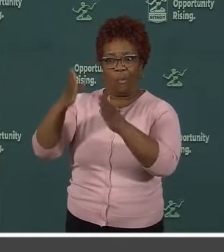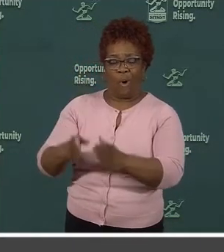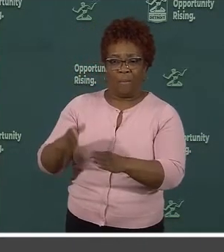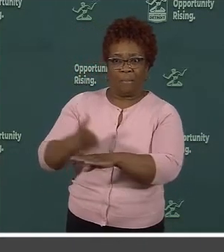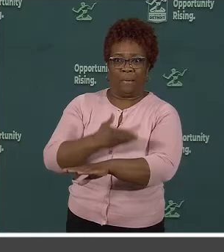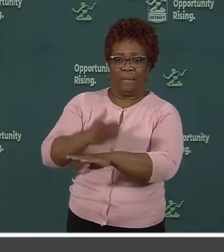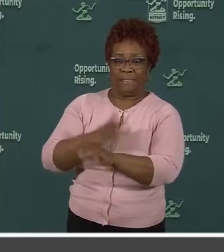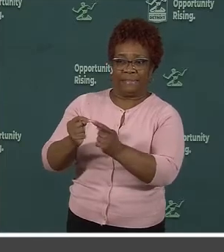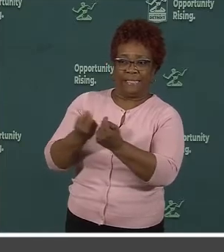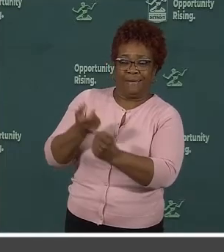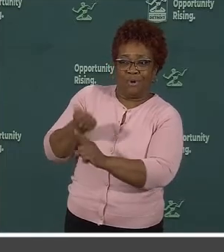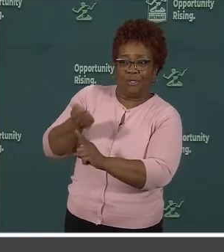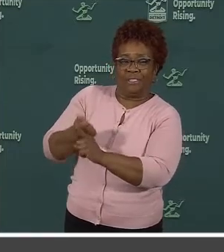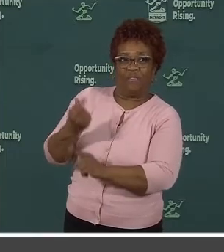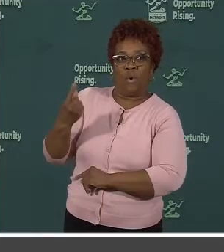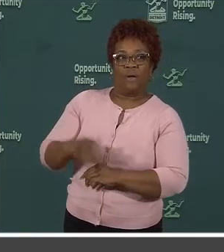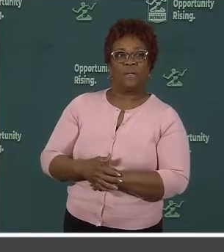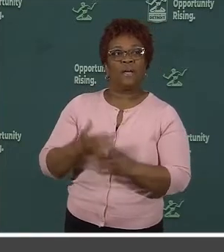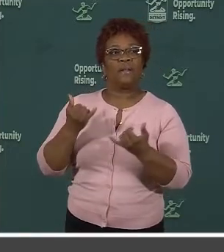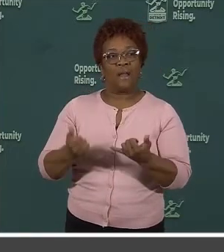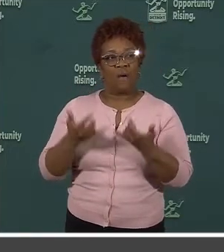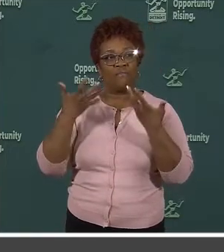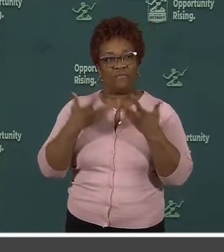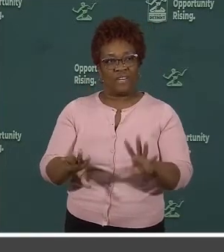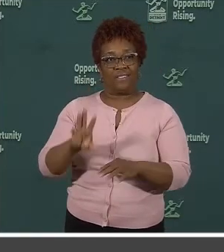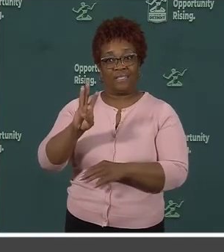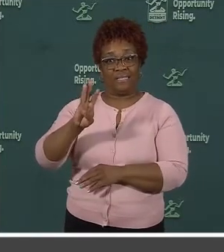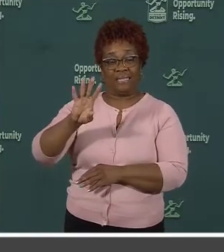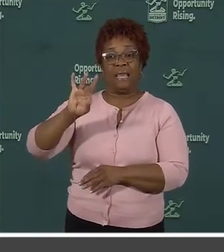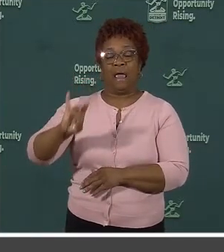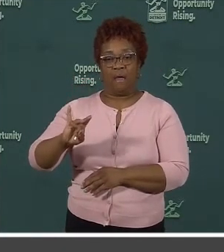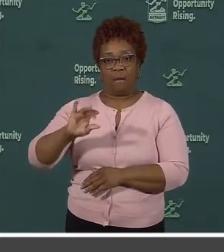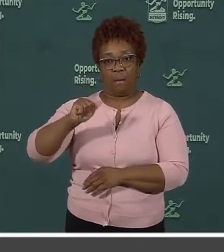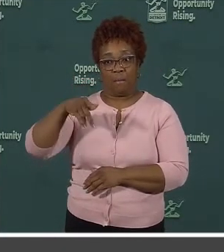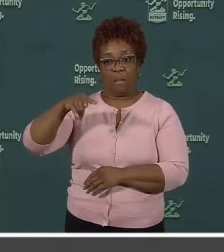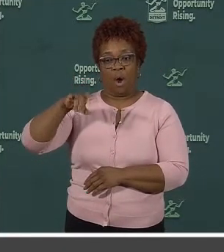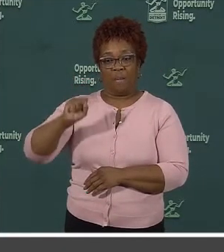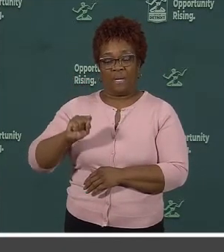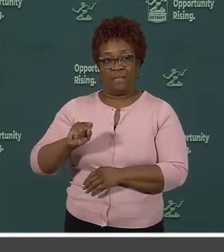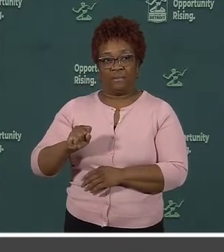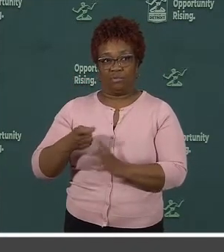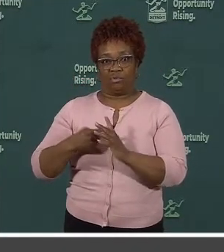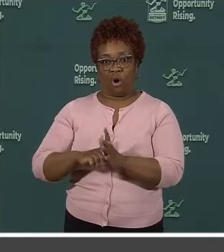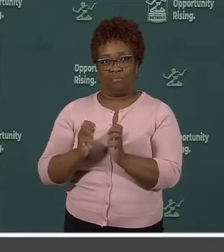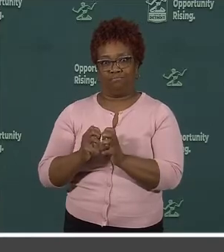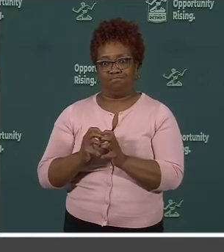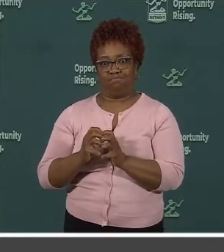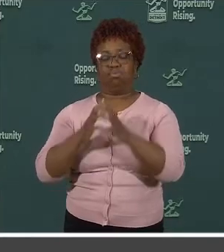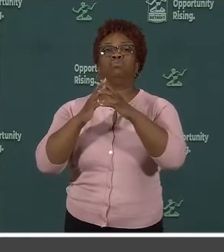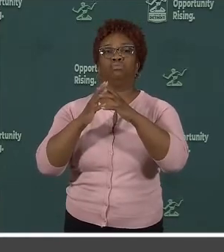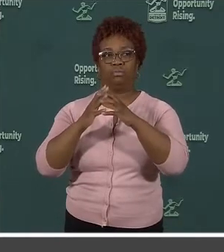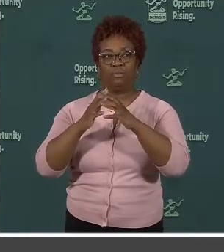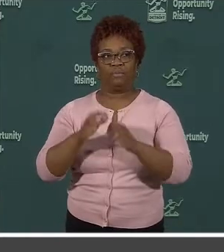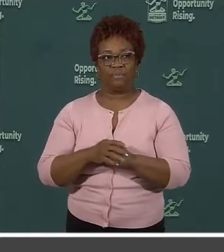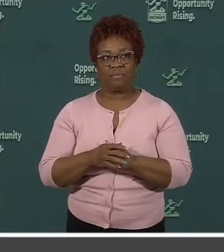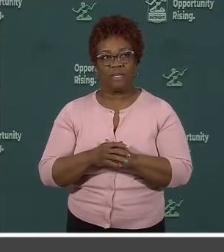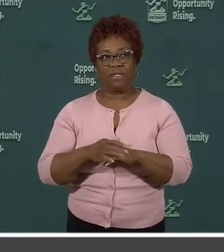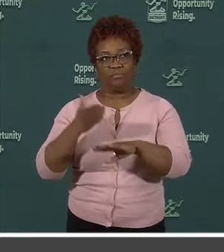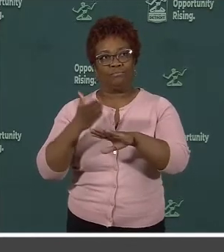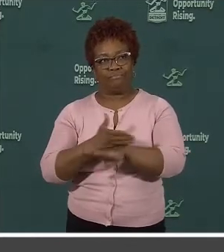SHE'S FINISHING THESE SIXTY EIGHT APARTMENTS SHE'S BUILDING FROM SCRATCH AT SUGAR HILL SHE'S RESTORING FIFTY THAT APARTMENTS BUILDING TWELVE NEW